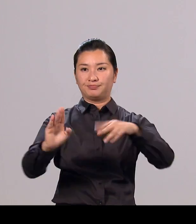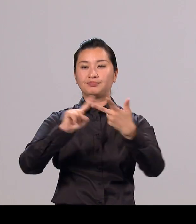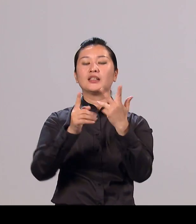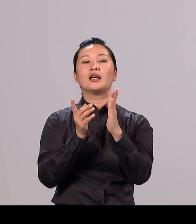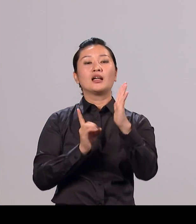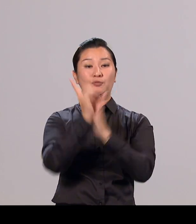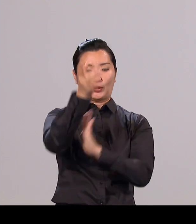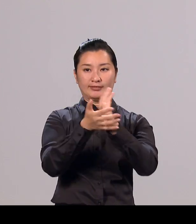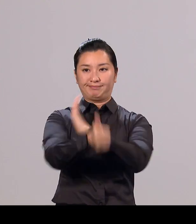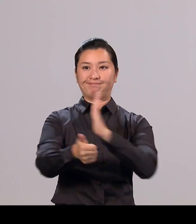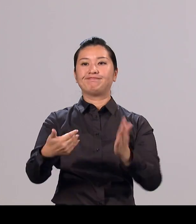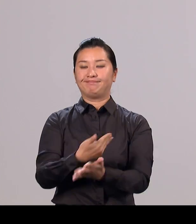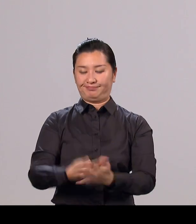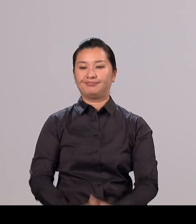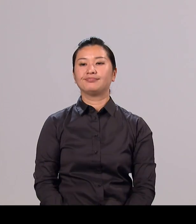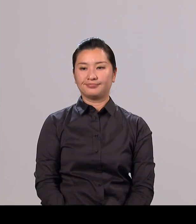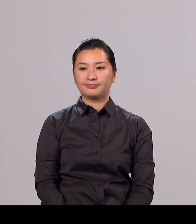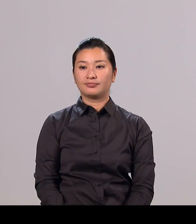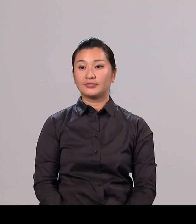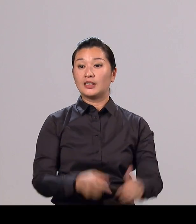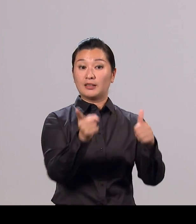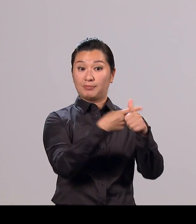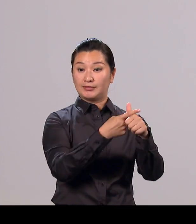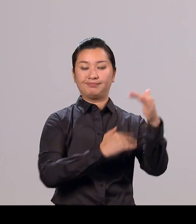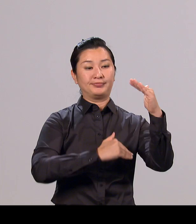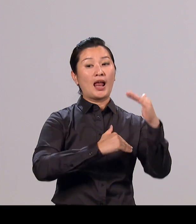First of all, we will help our companies to develop new capabilities.